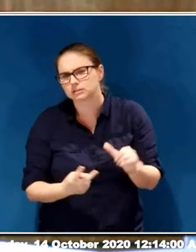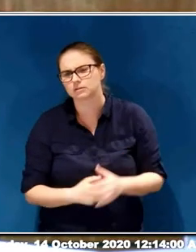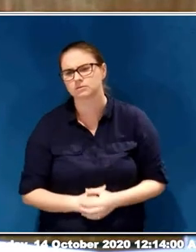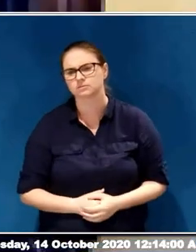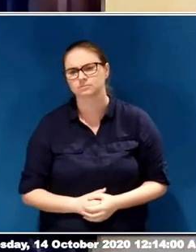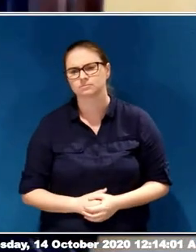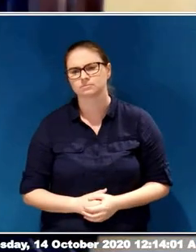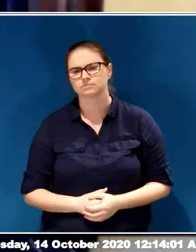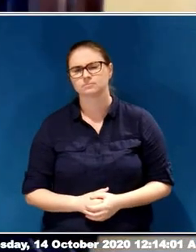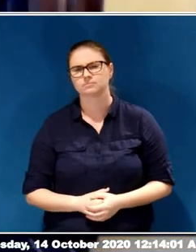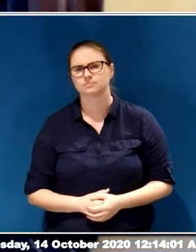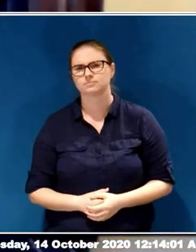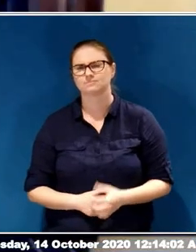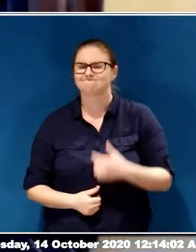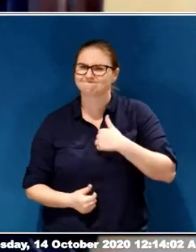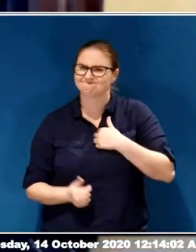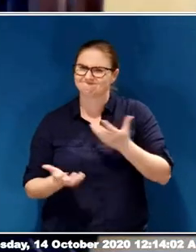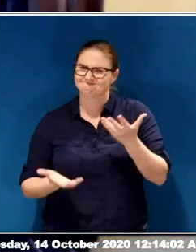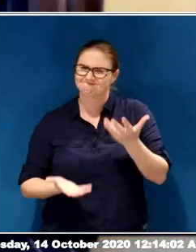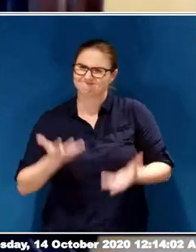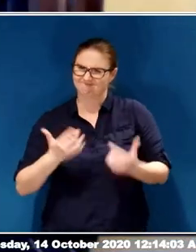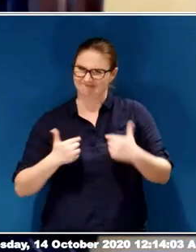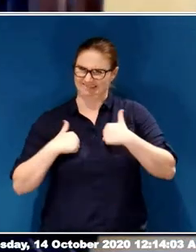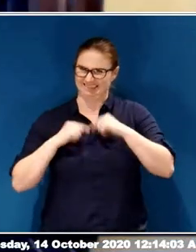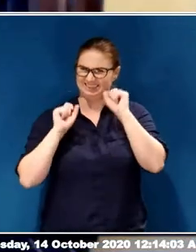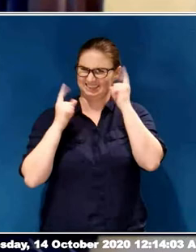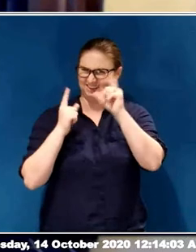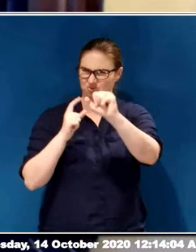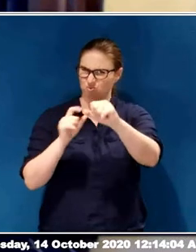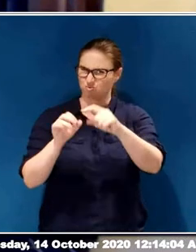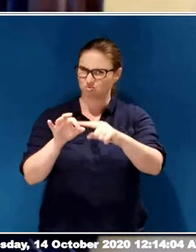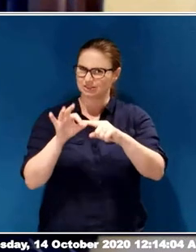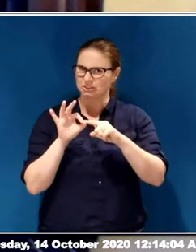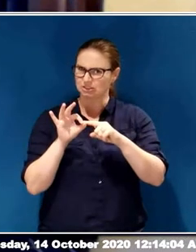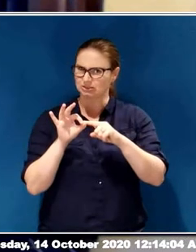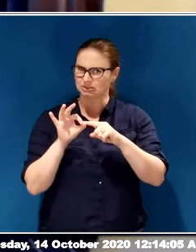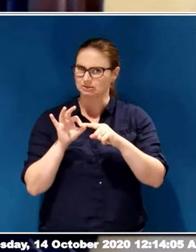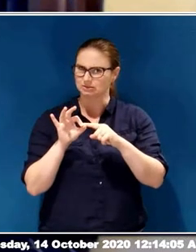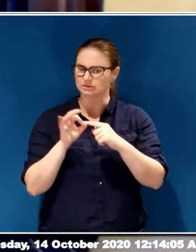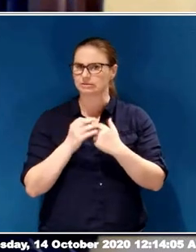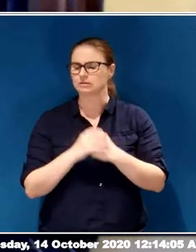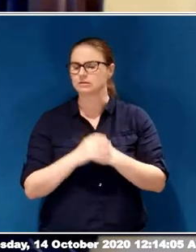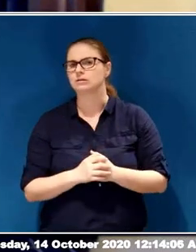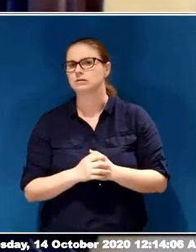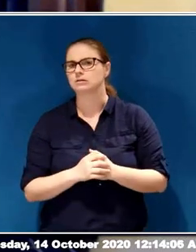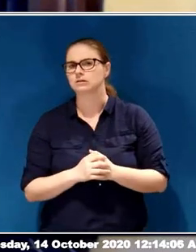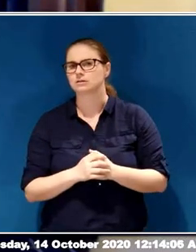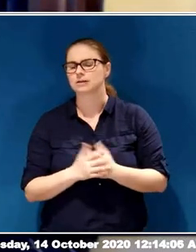I think if children are --- under the Act and under the Disability Standards,